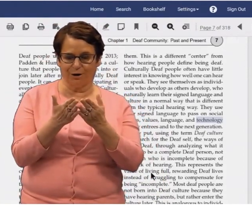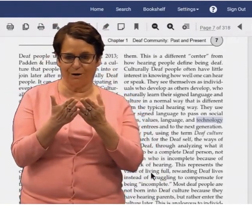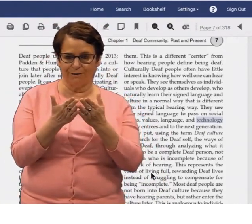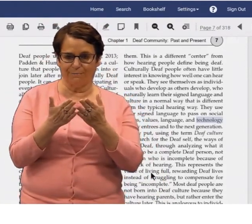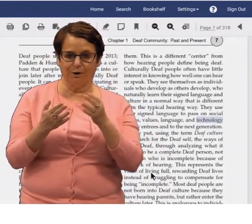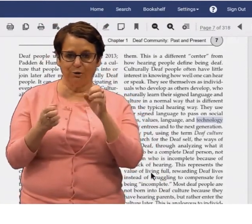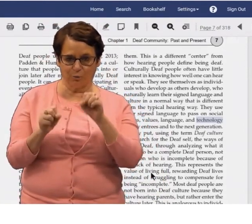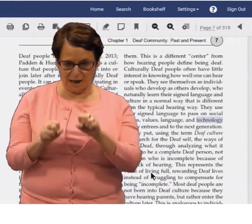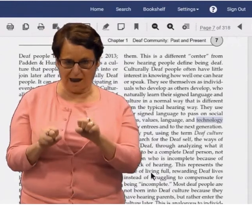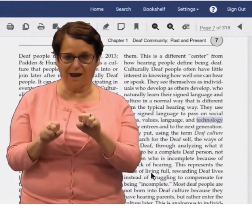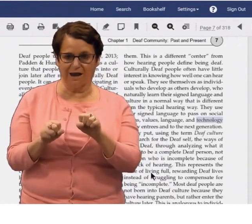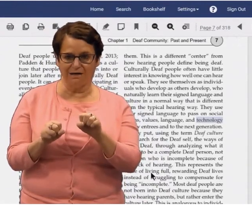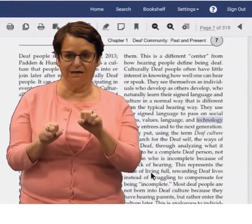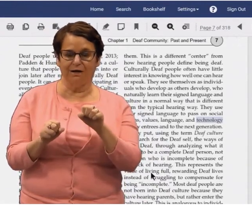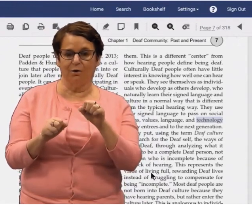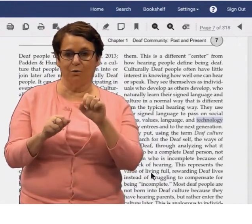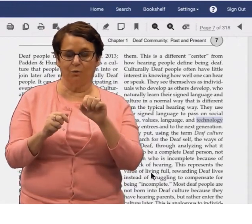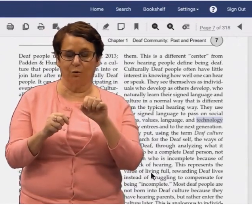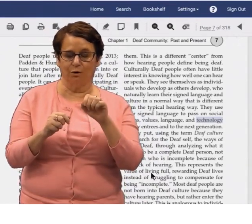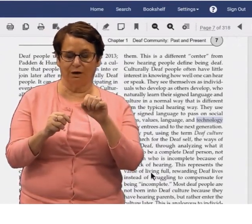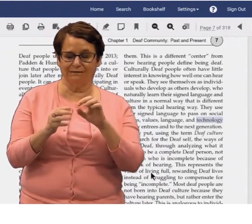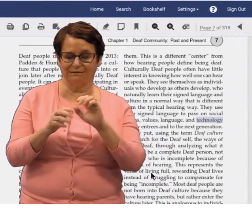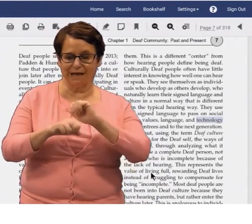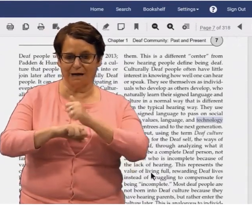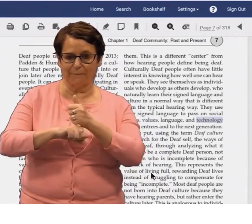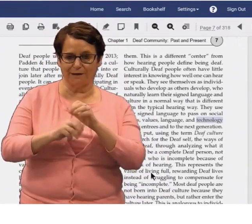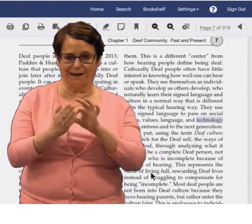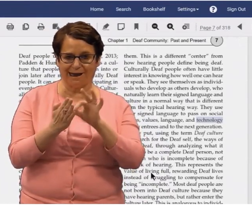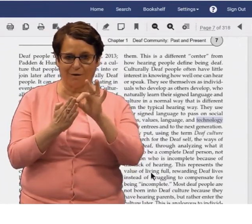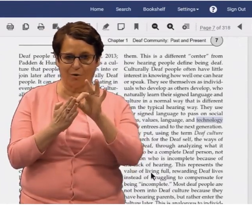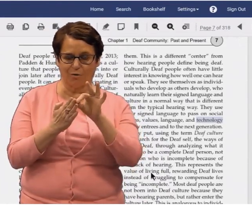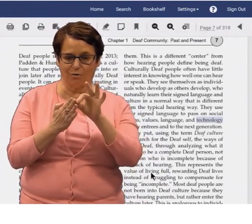Suppose you want to save the book. You can.